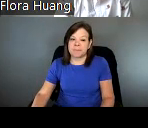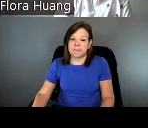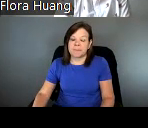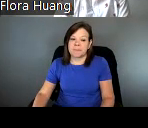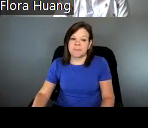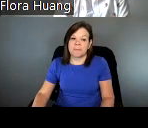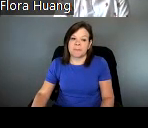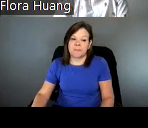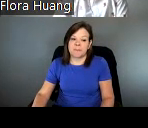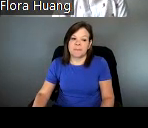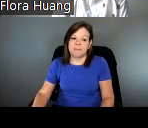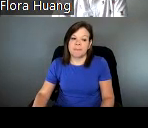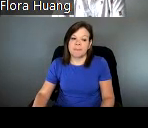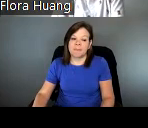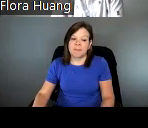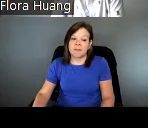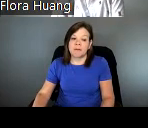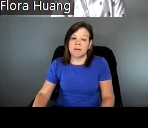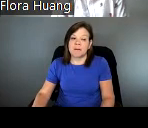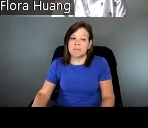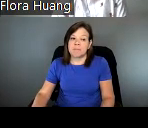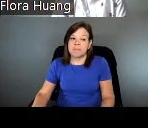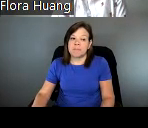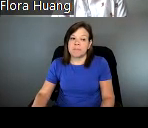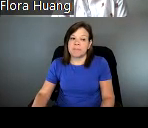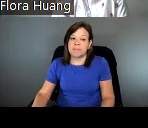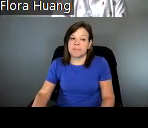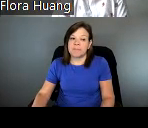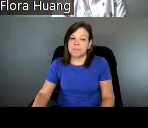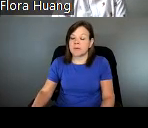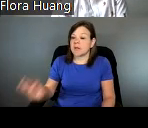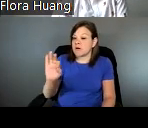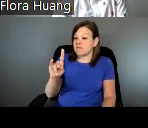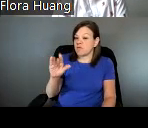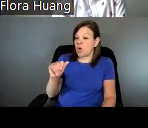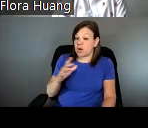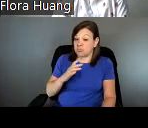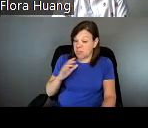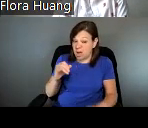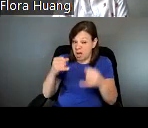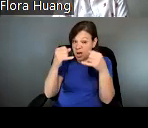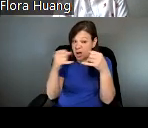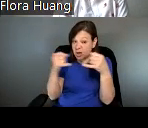Oh, a quick question, Amber. Okay. Is underlining okay for large print, if you're trying to emphasize something?